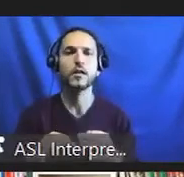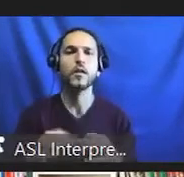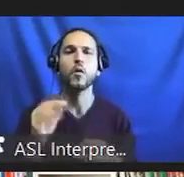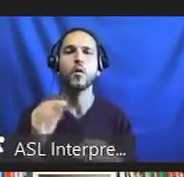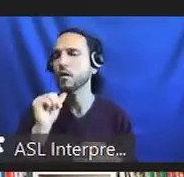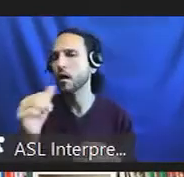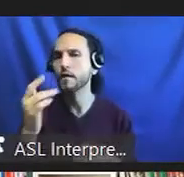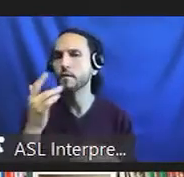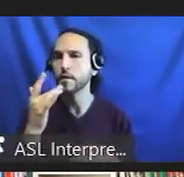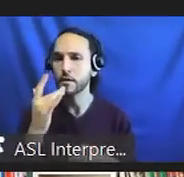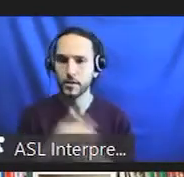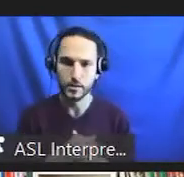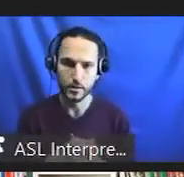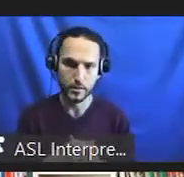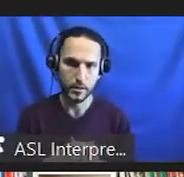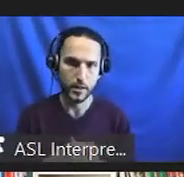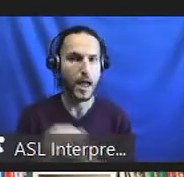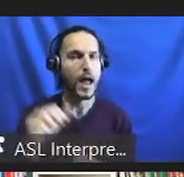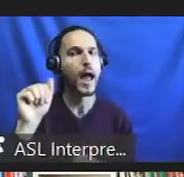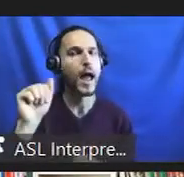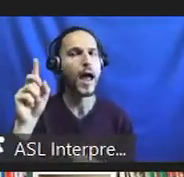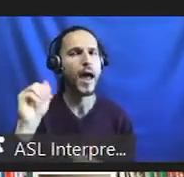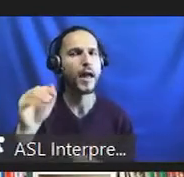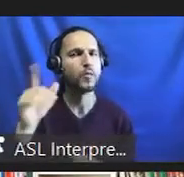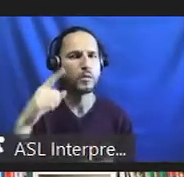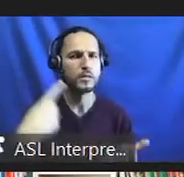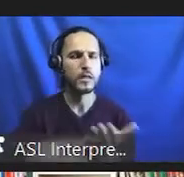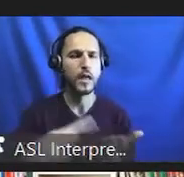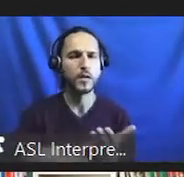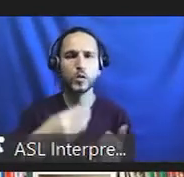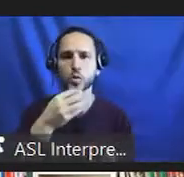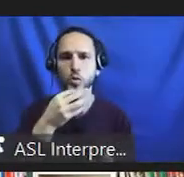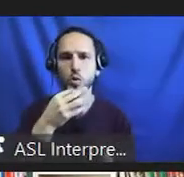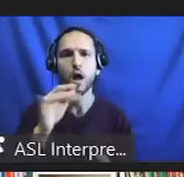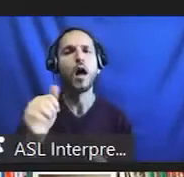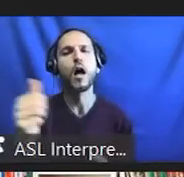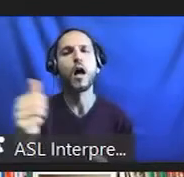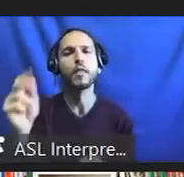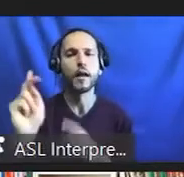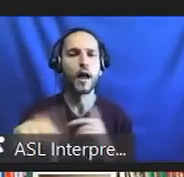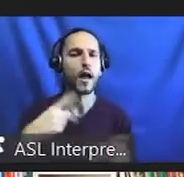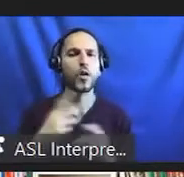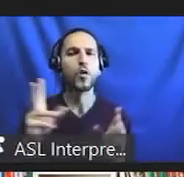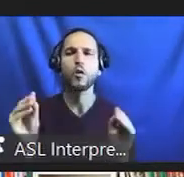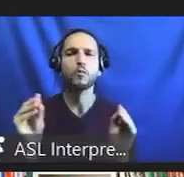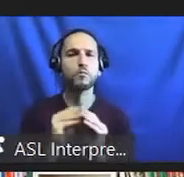Adam will talk about it in a minute. Some of these methods are just no longer used.